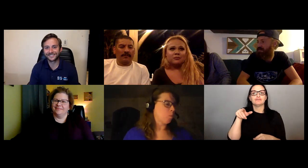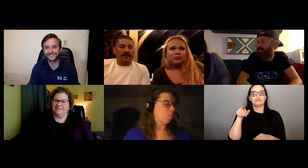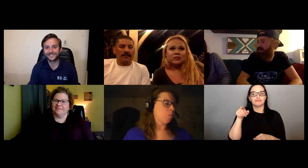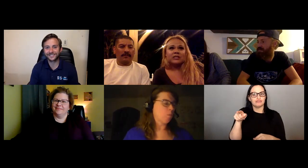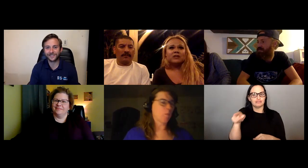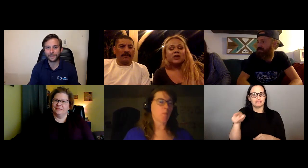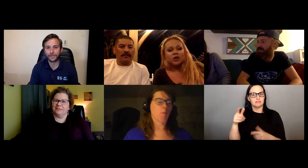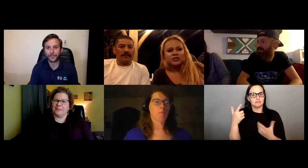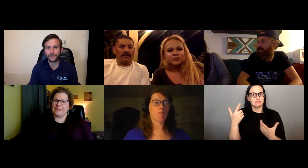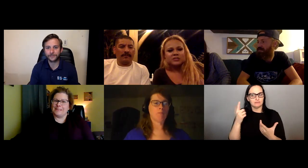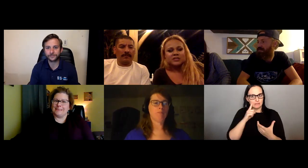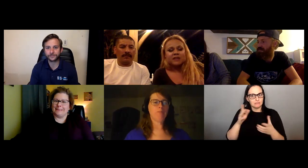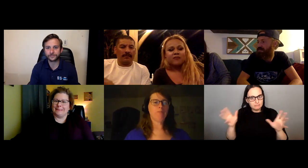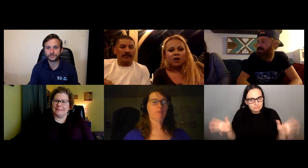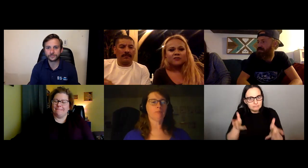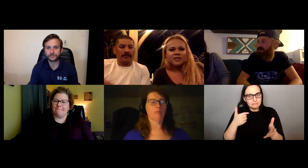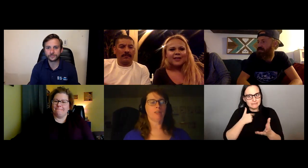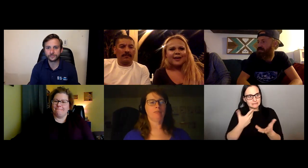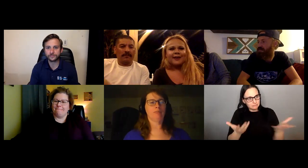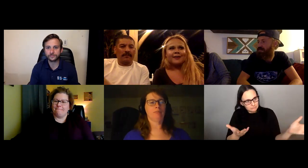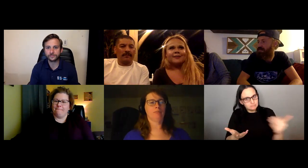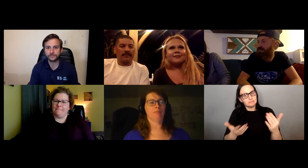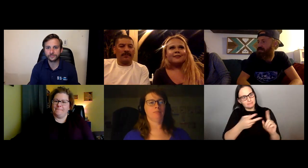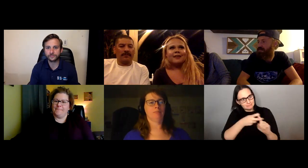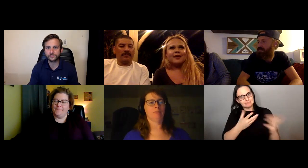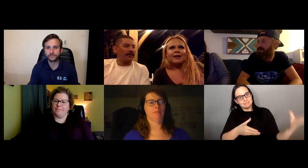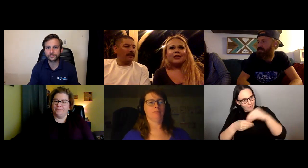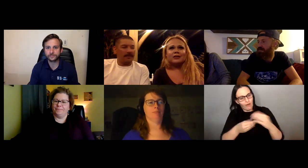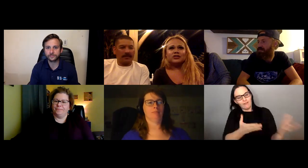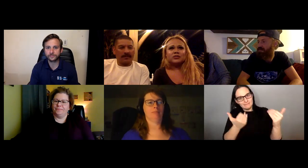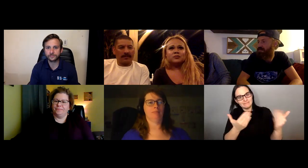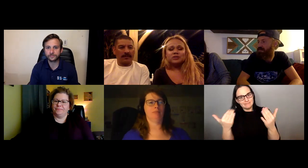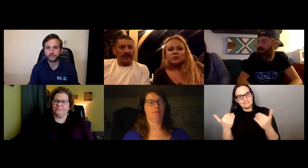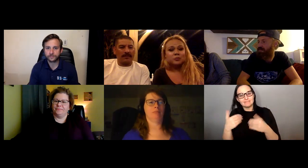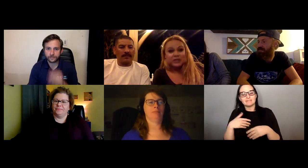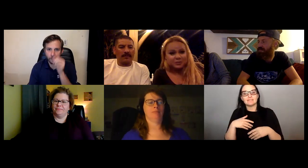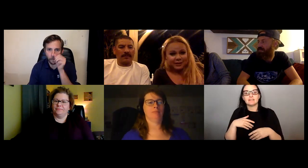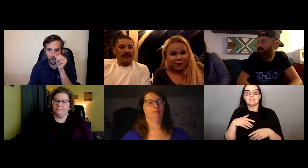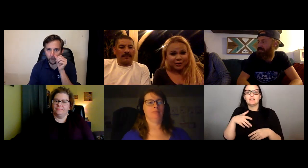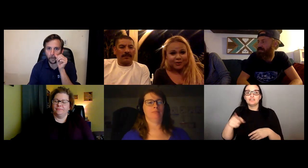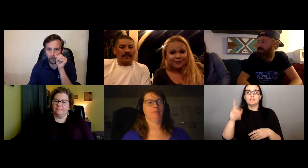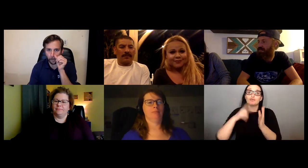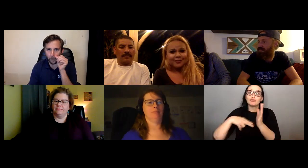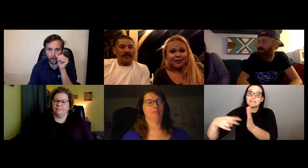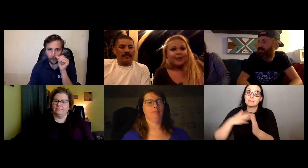really encouraged me to get involved and